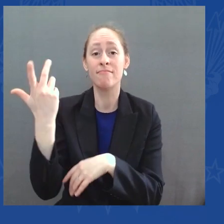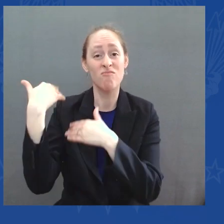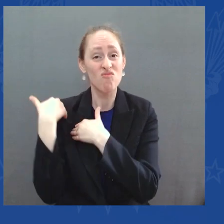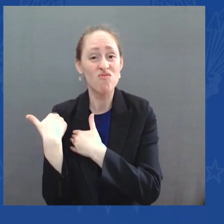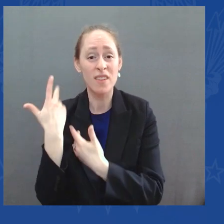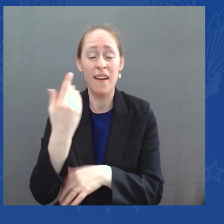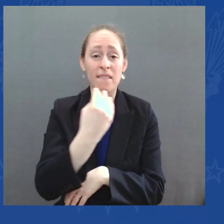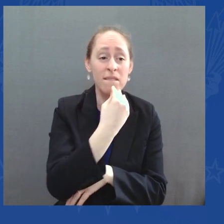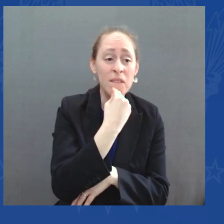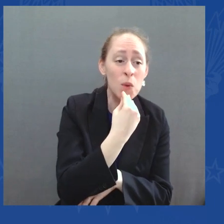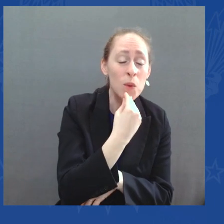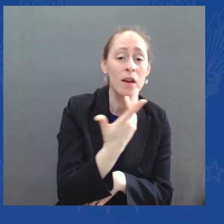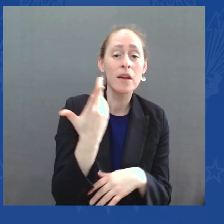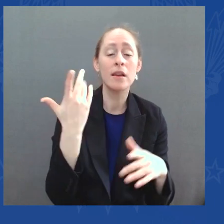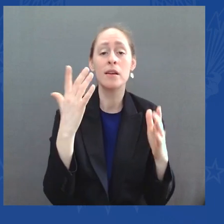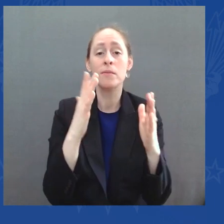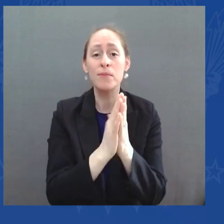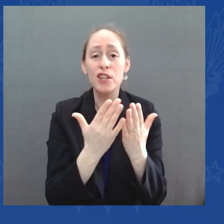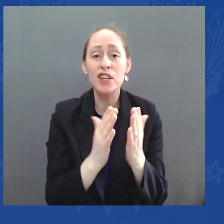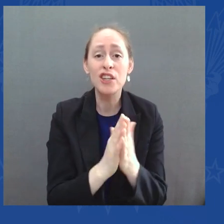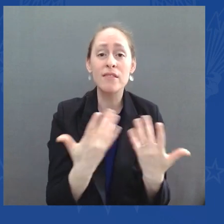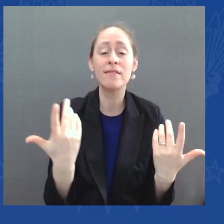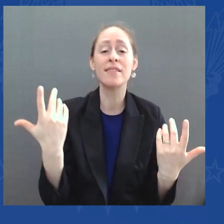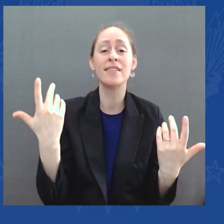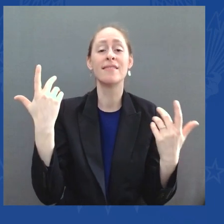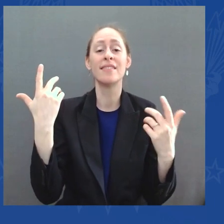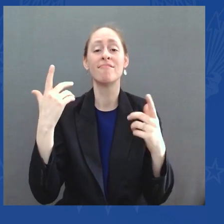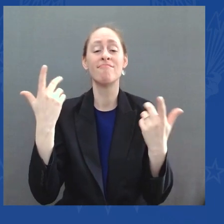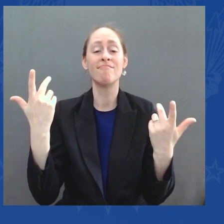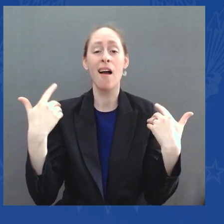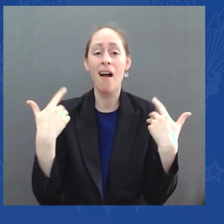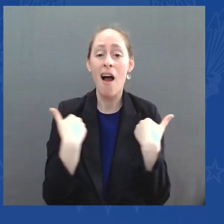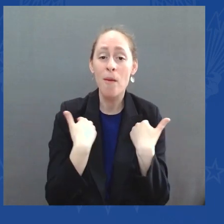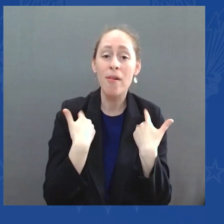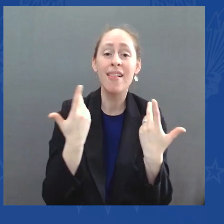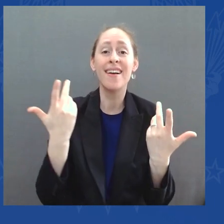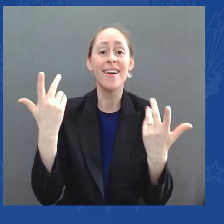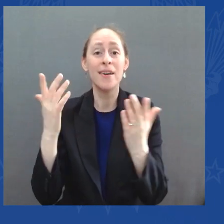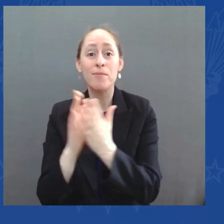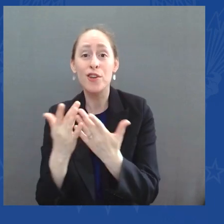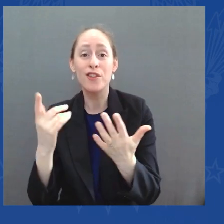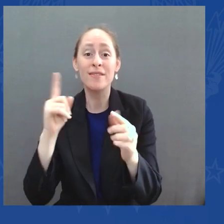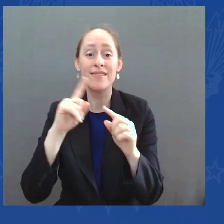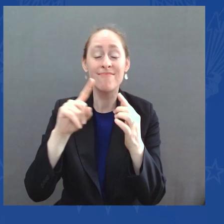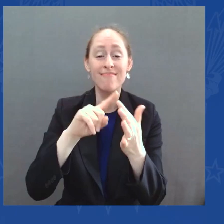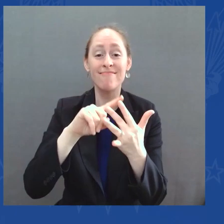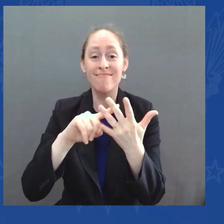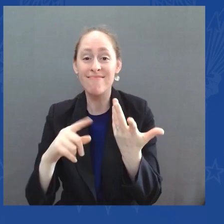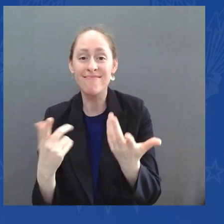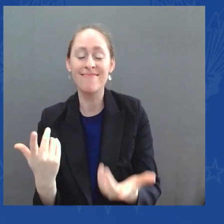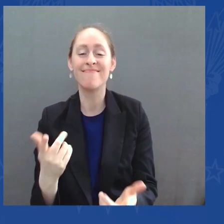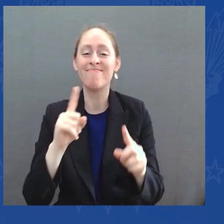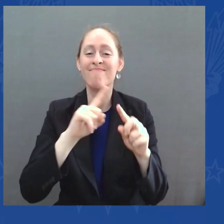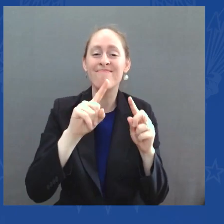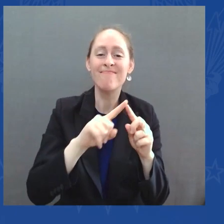if you enjoyed the food you ate for breakfast, the clothes that you're wearing right now or the device you might be using to watch this event,